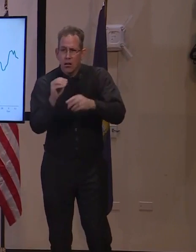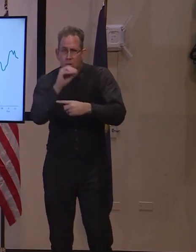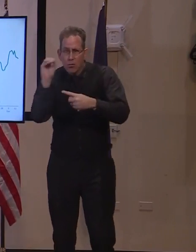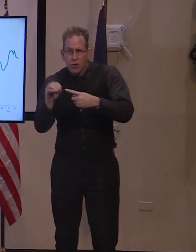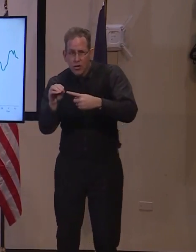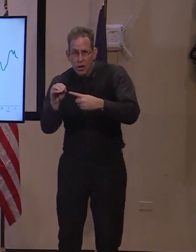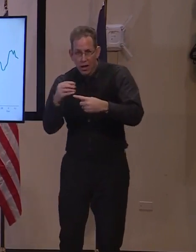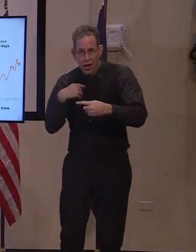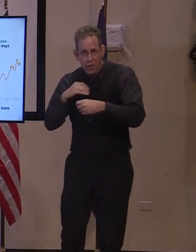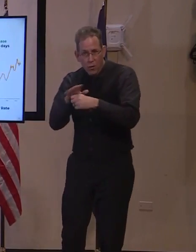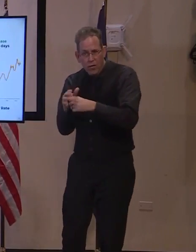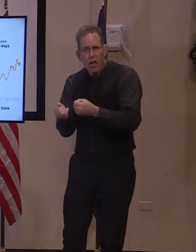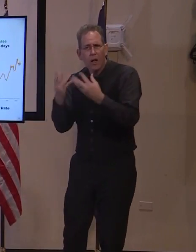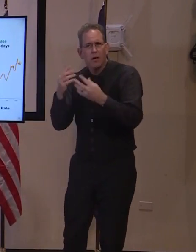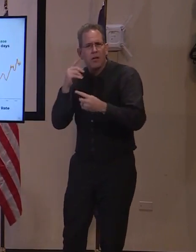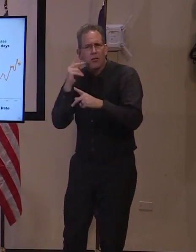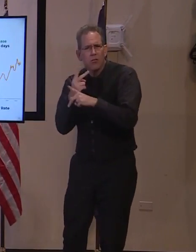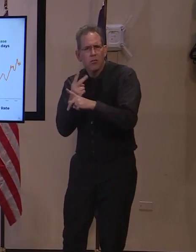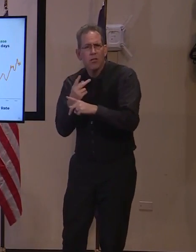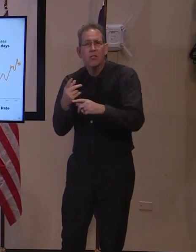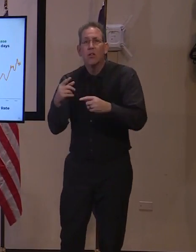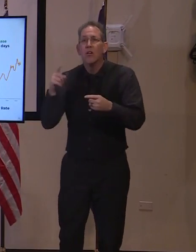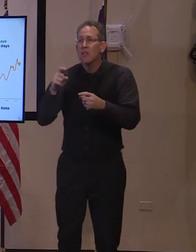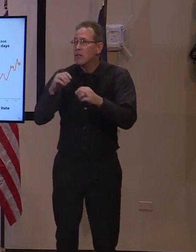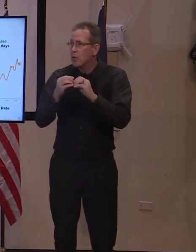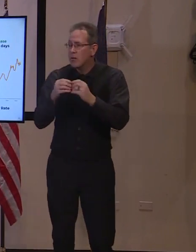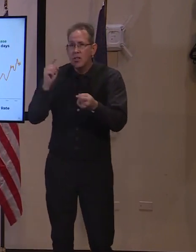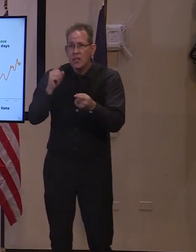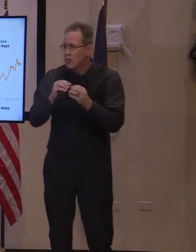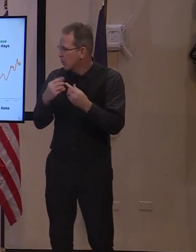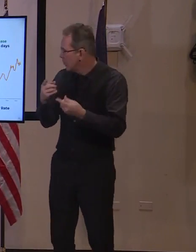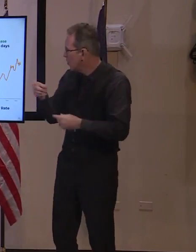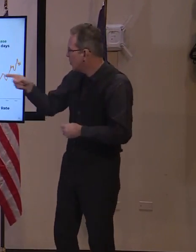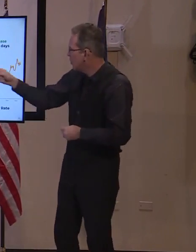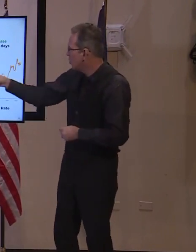days about 10%. So maybe some of that decrease was attributed to testing. But